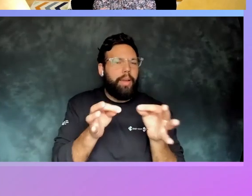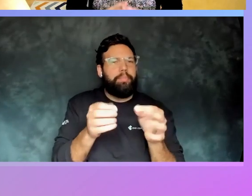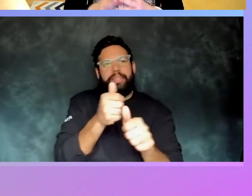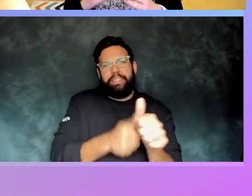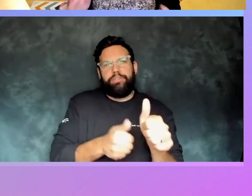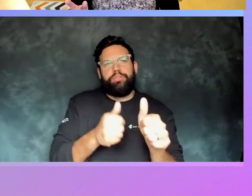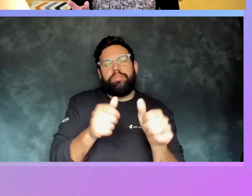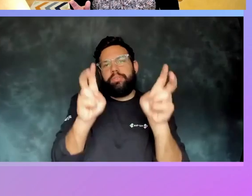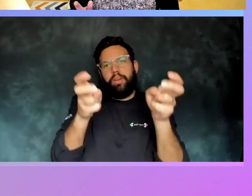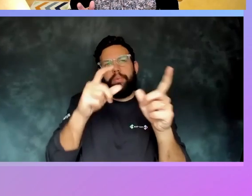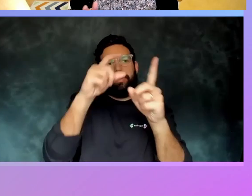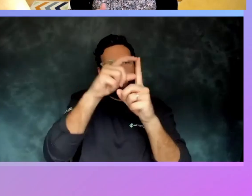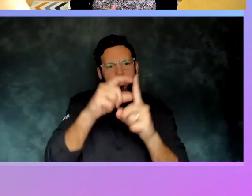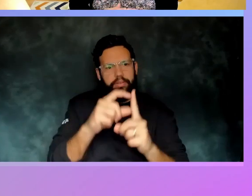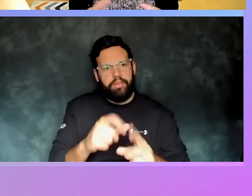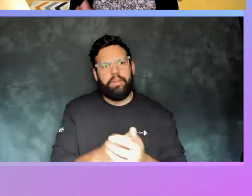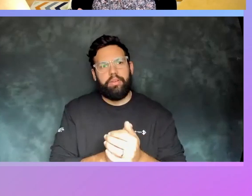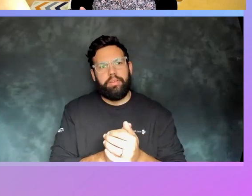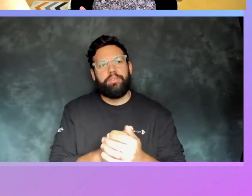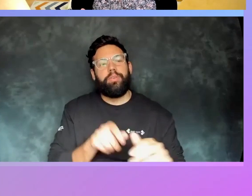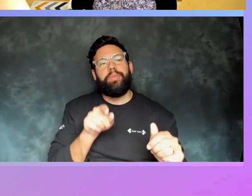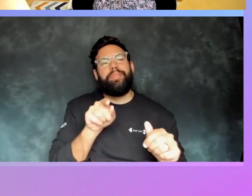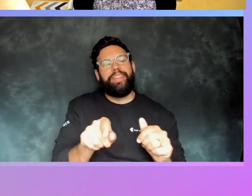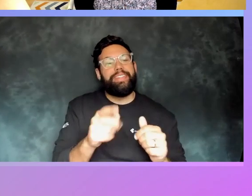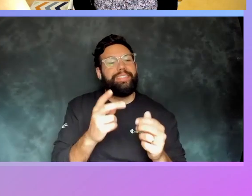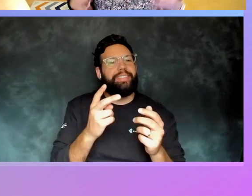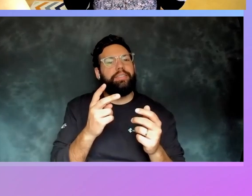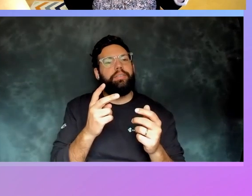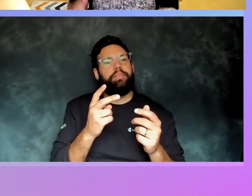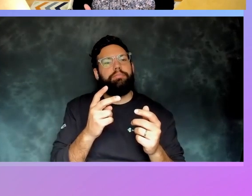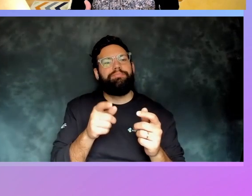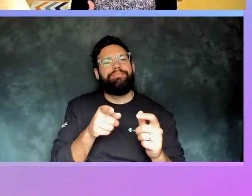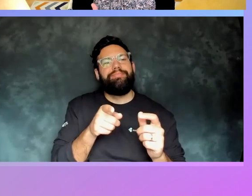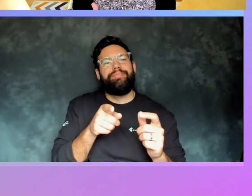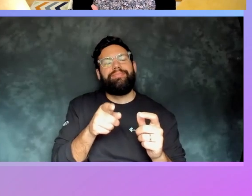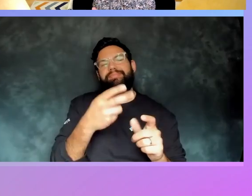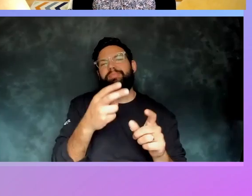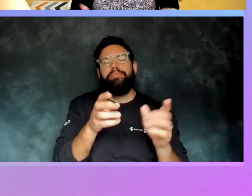waving my hands in the air a little bit. I don't not want anyone to yell about that particular issue because that